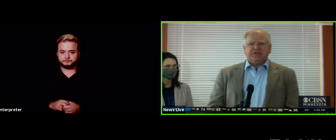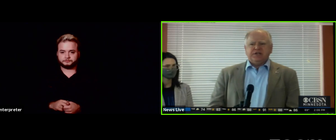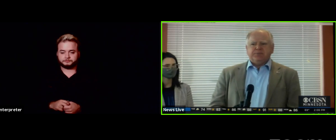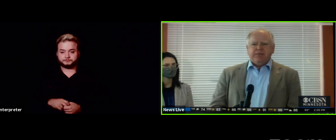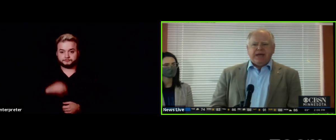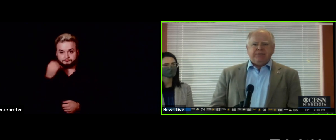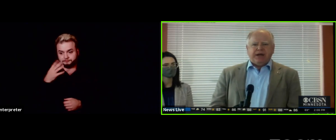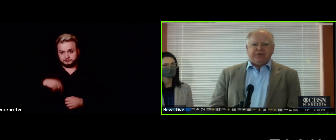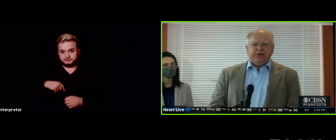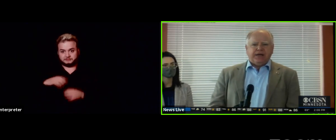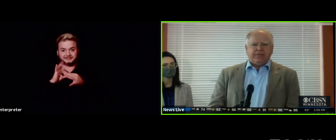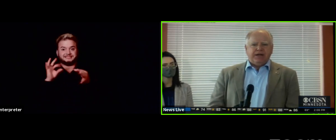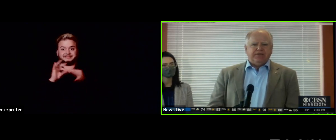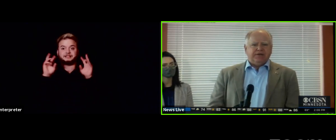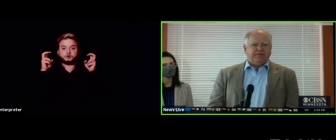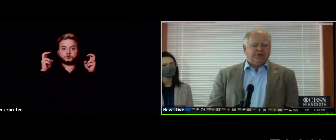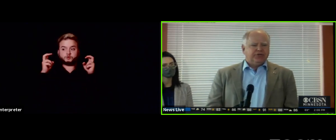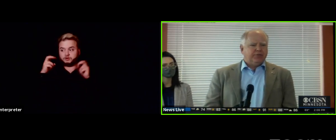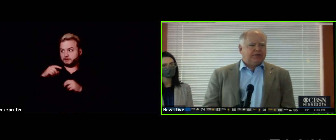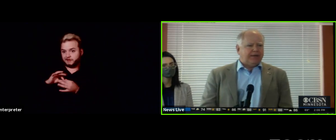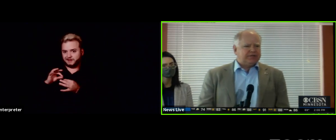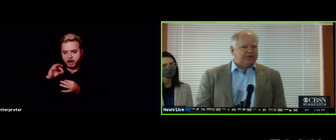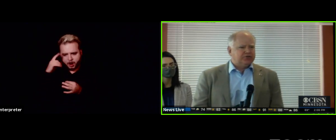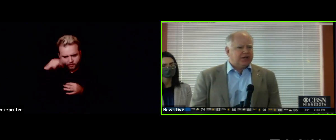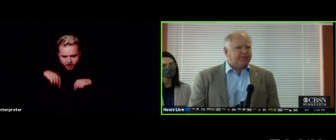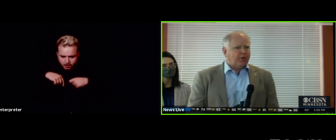has been made but I'll tell you like many things, it feels sometimes two steps forward